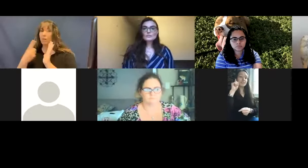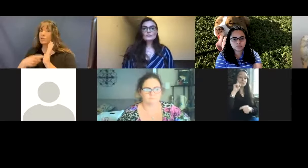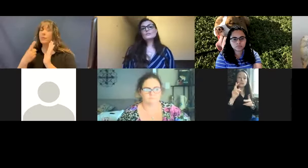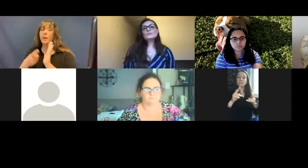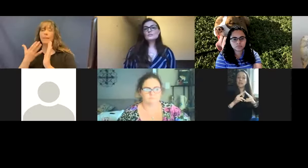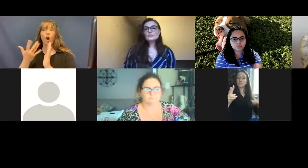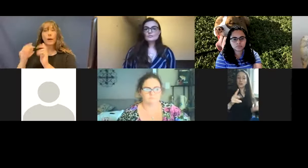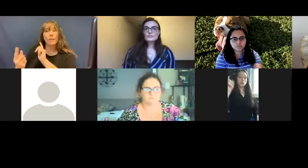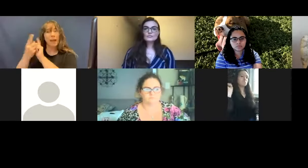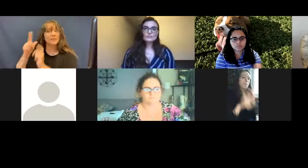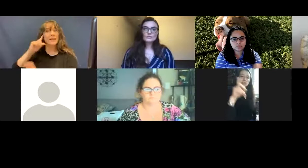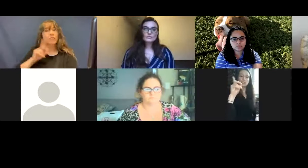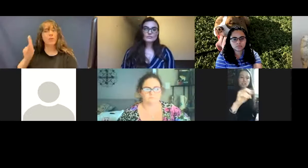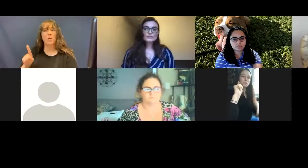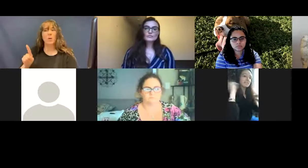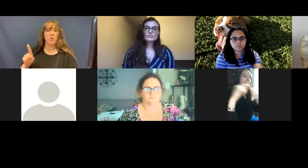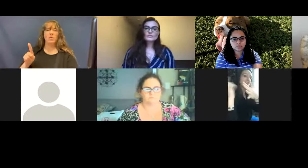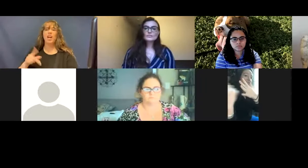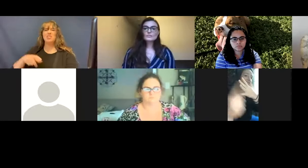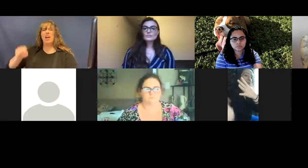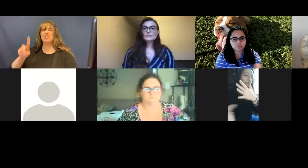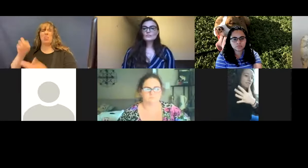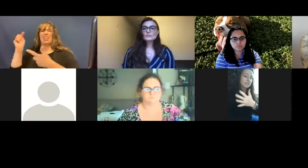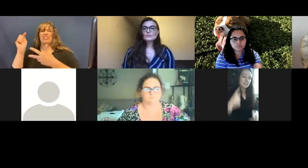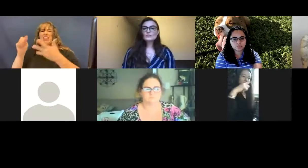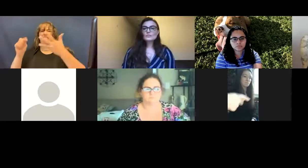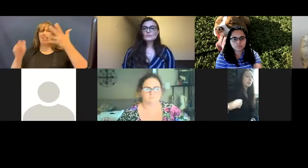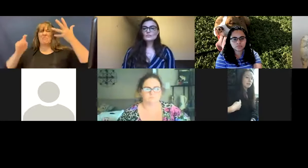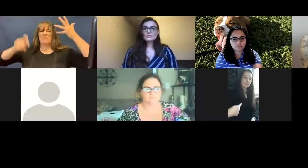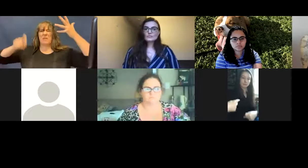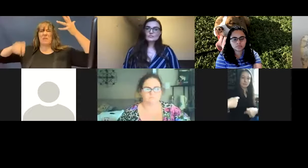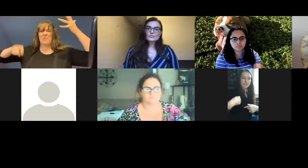Deaf person that was, like, you must do this, this, this, this, this, this for me and me.